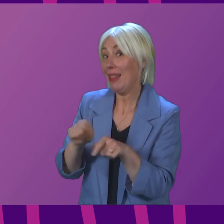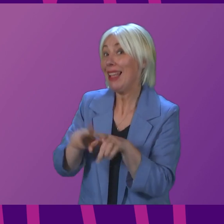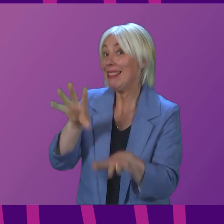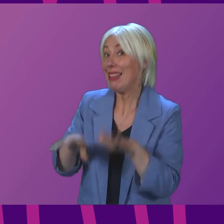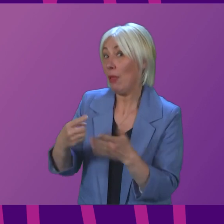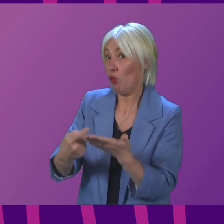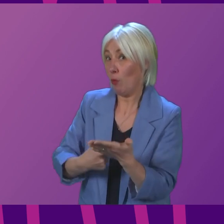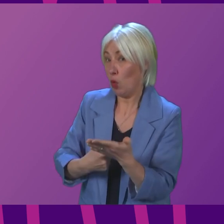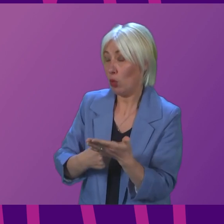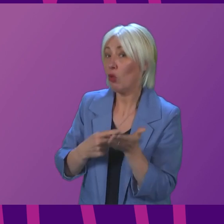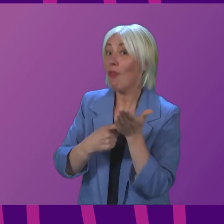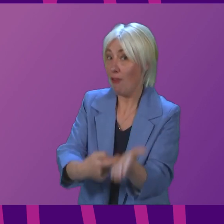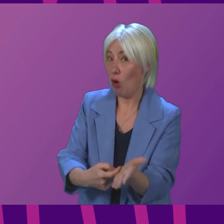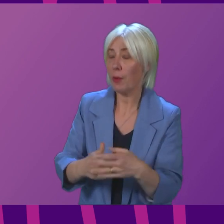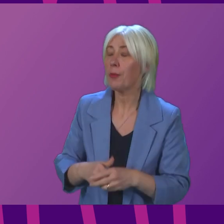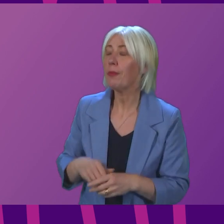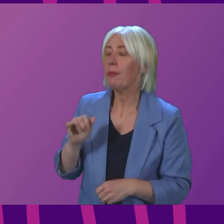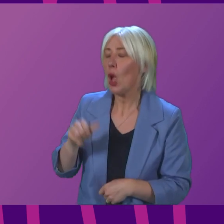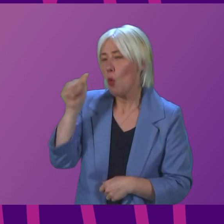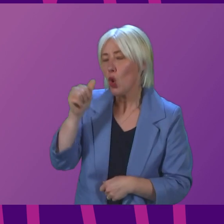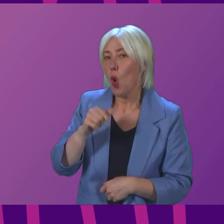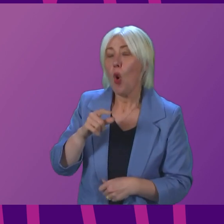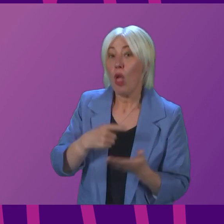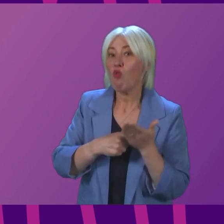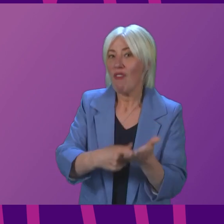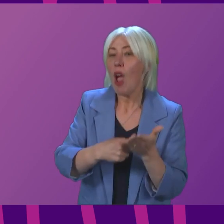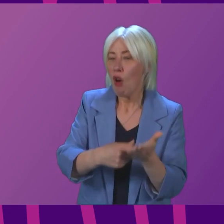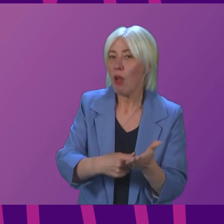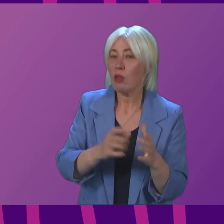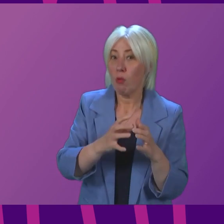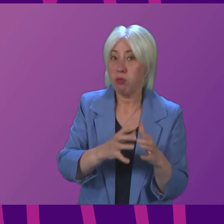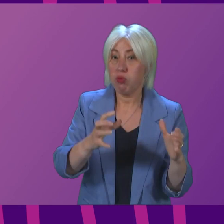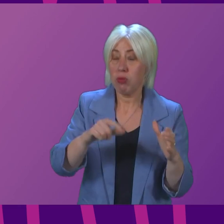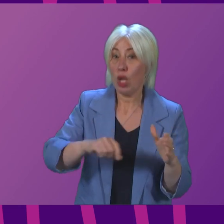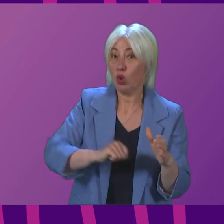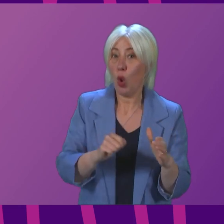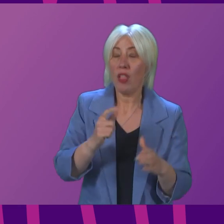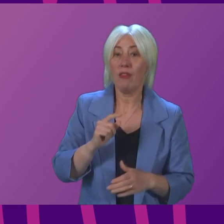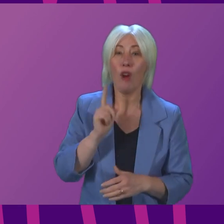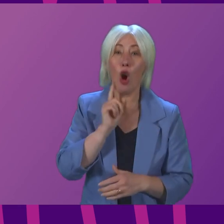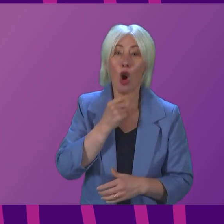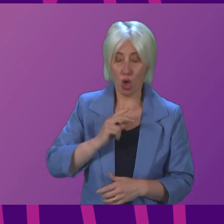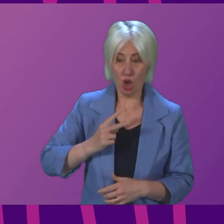We are aware that referrals to young people’s gender identity services have increased in Scotland, as they have throughout the United Kingdom.